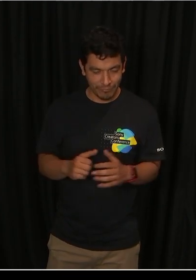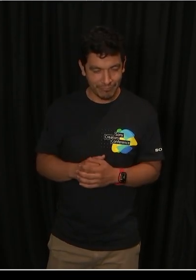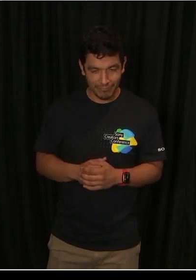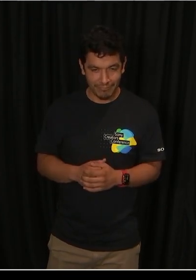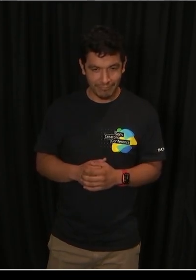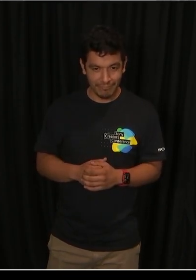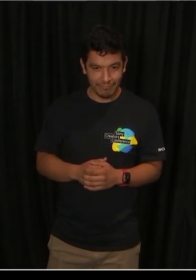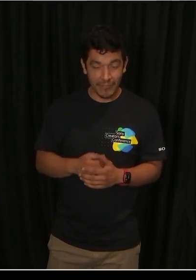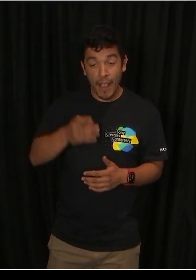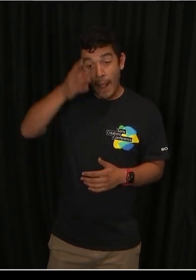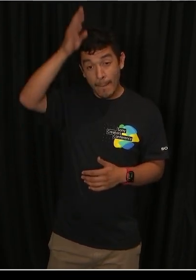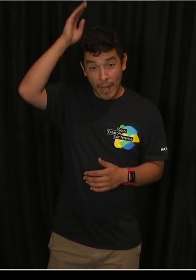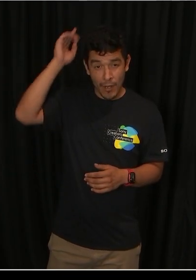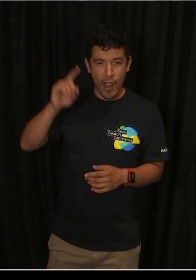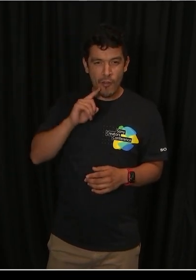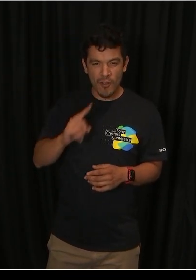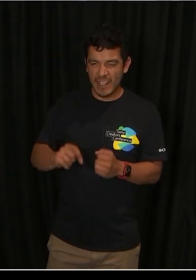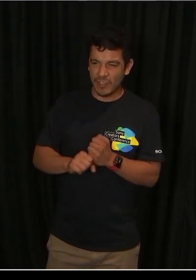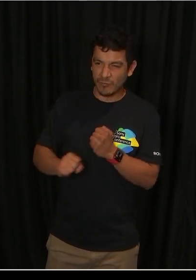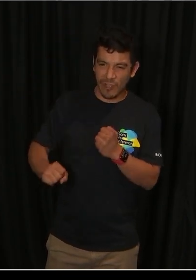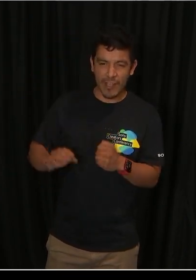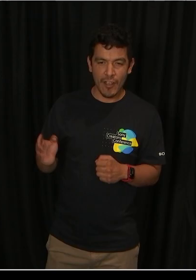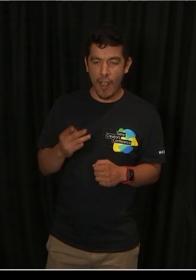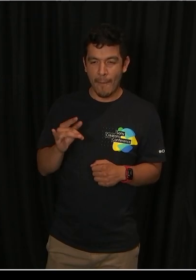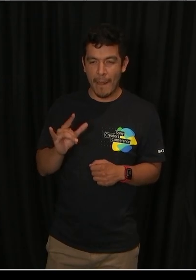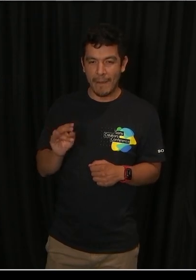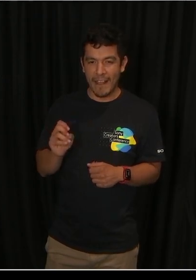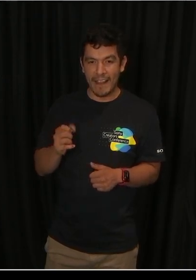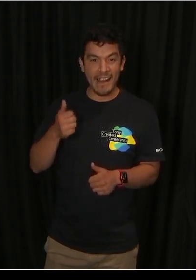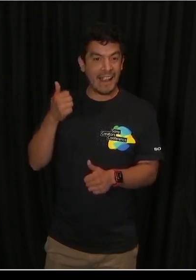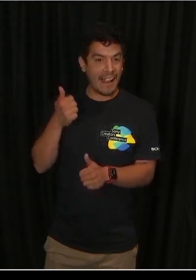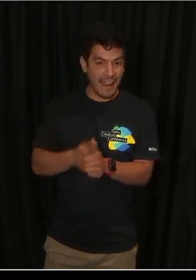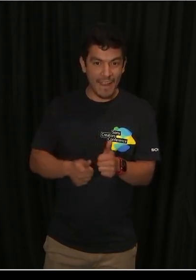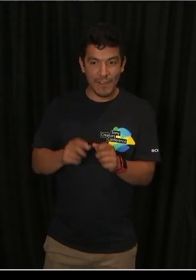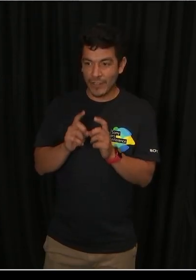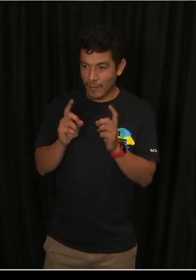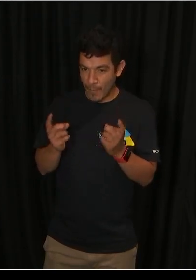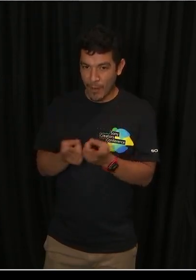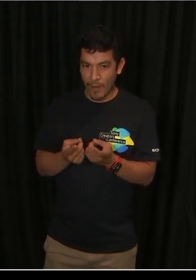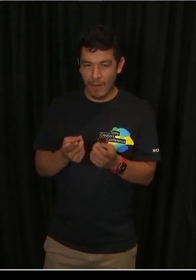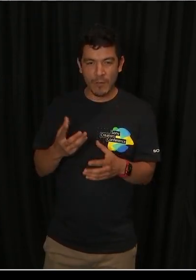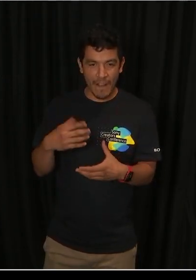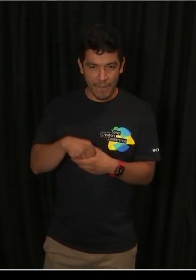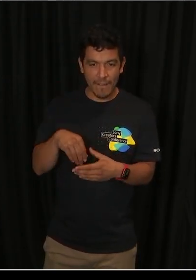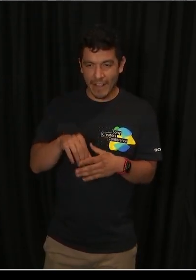Punk really stretched our pipeline. Virtually every department was involved in this character.